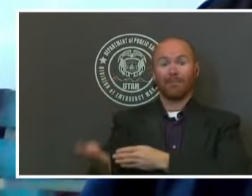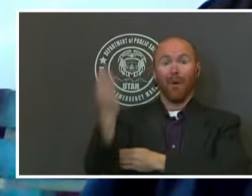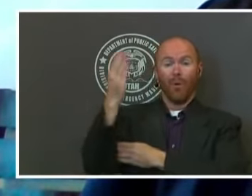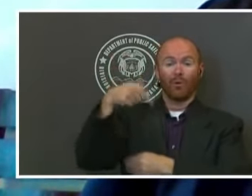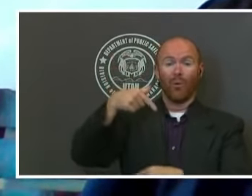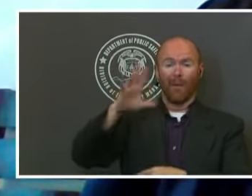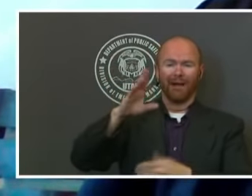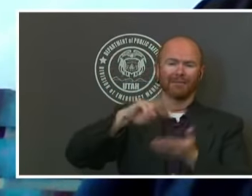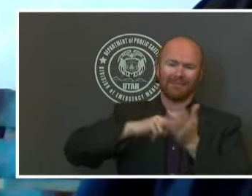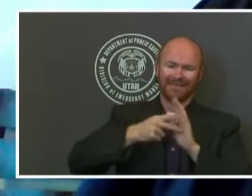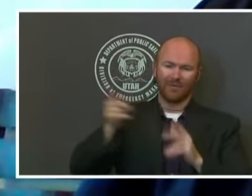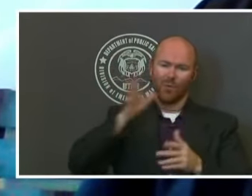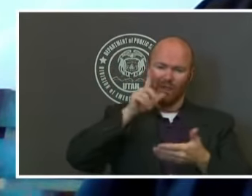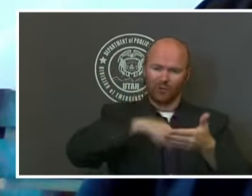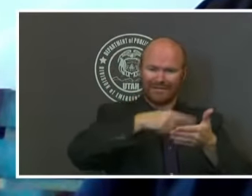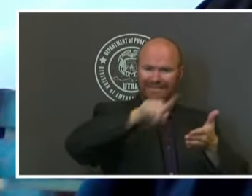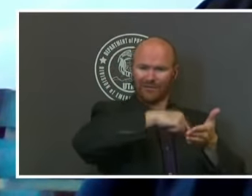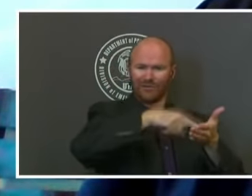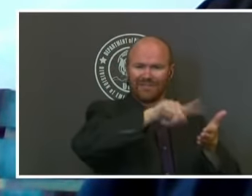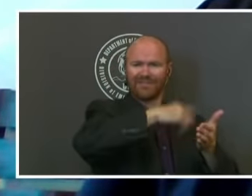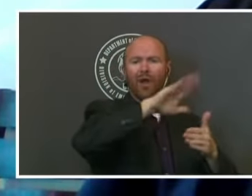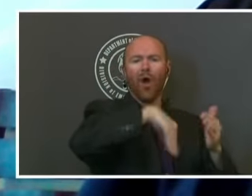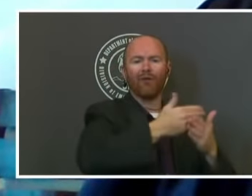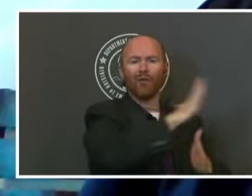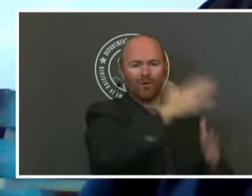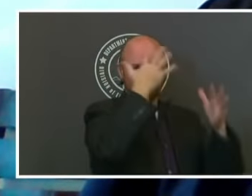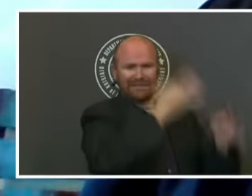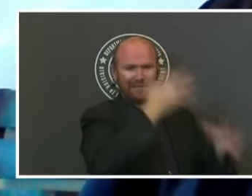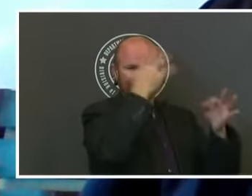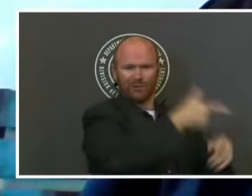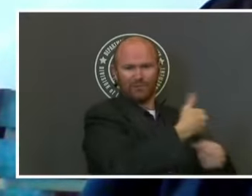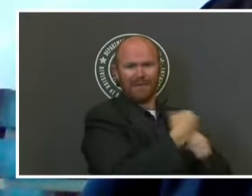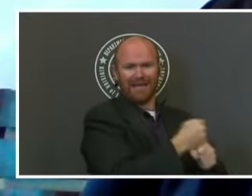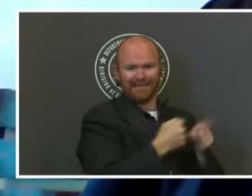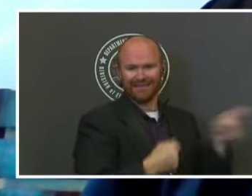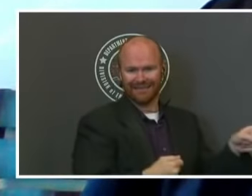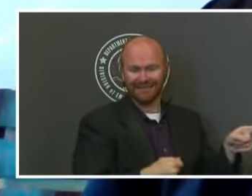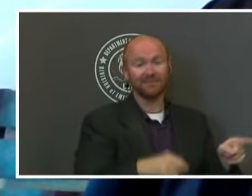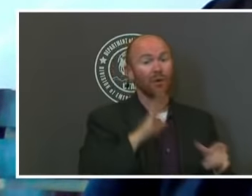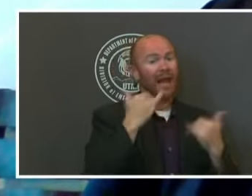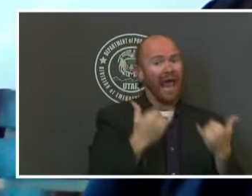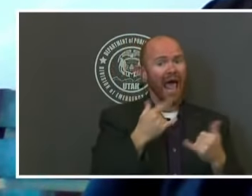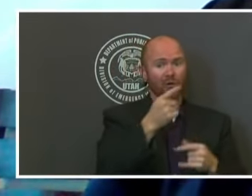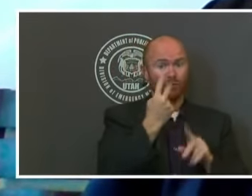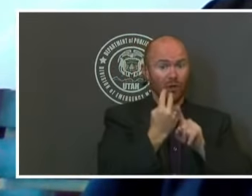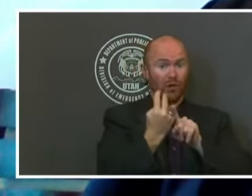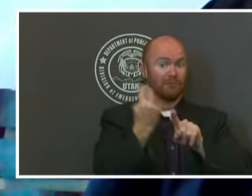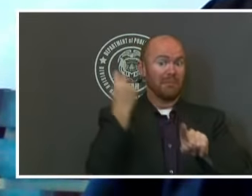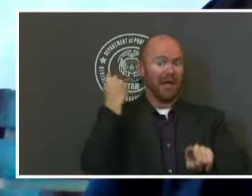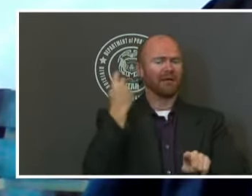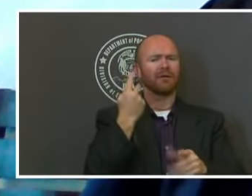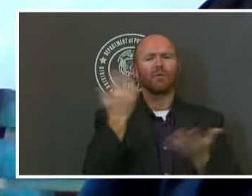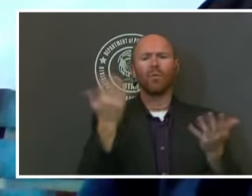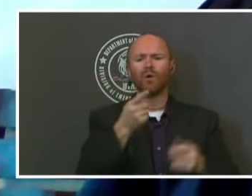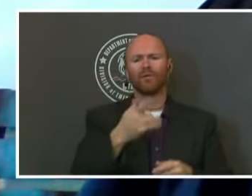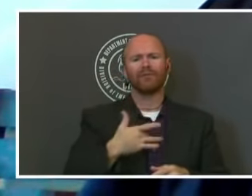what kind of decisions